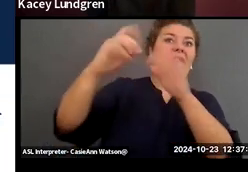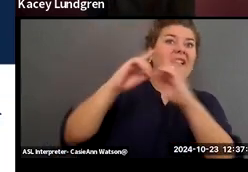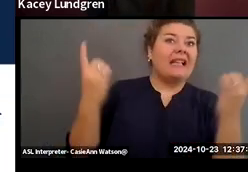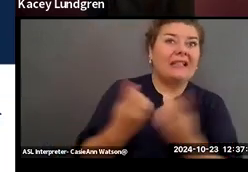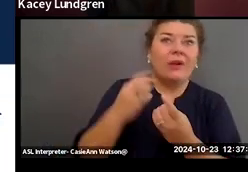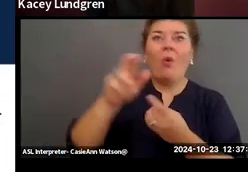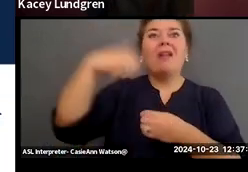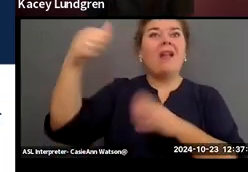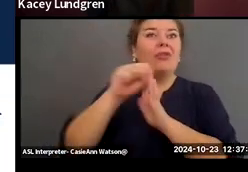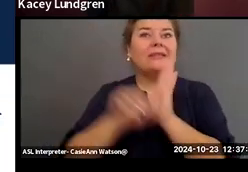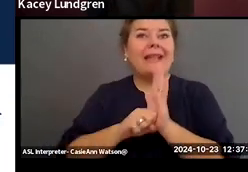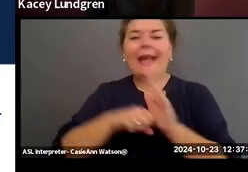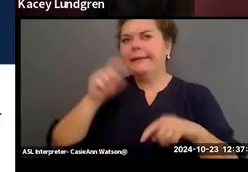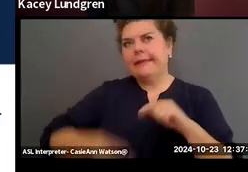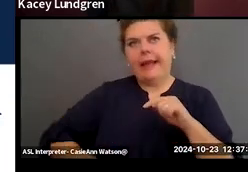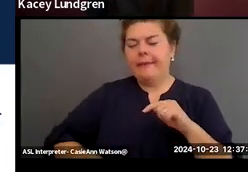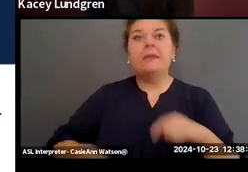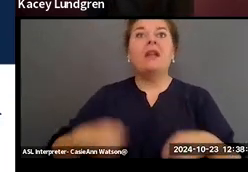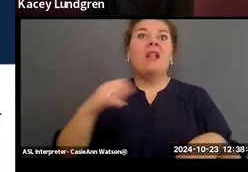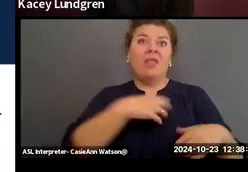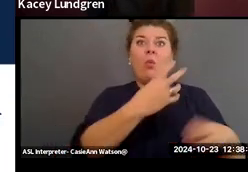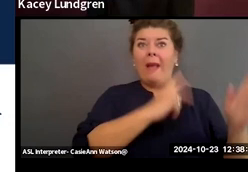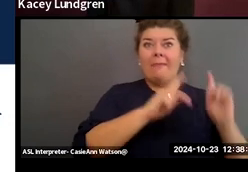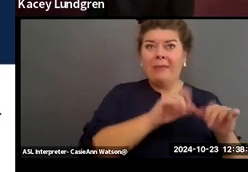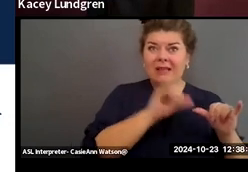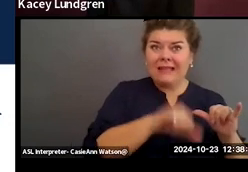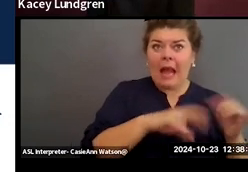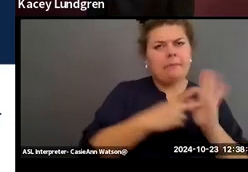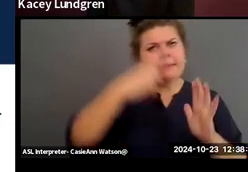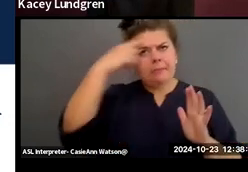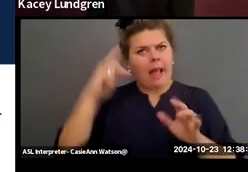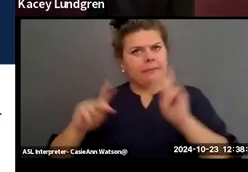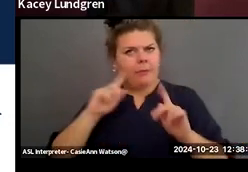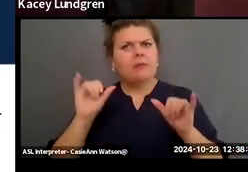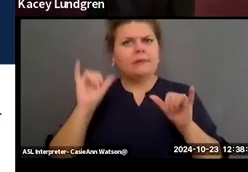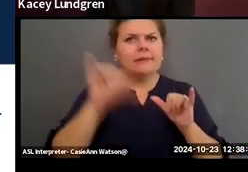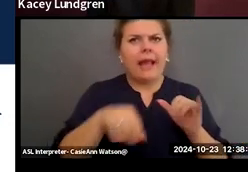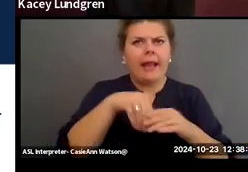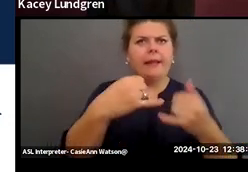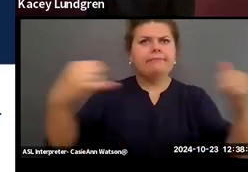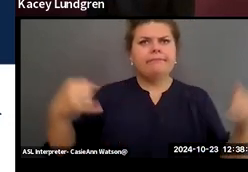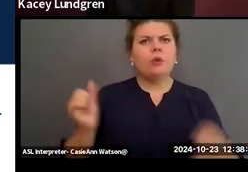to receive an education that their white counterparts could receive in district or in state.